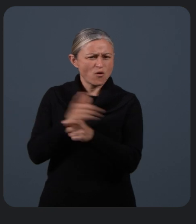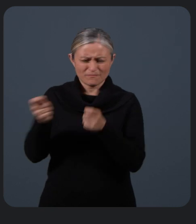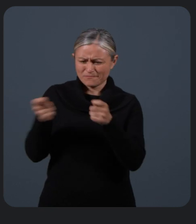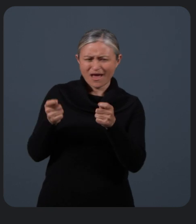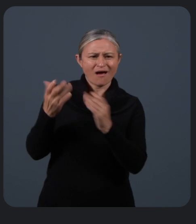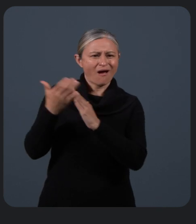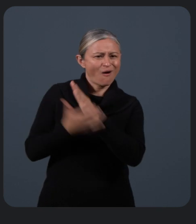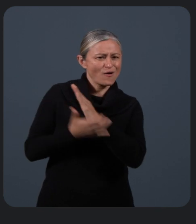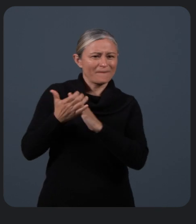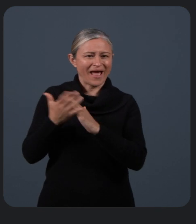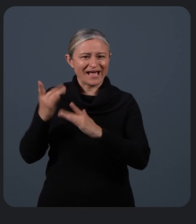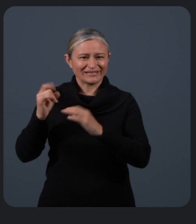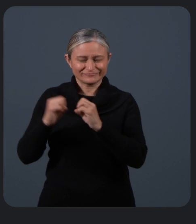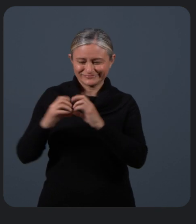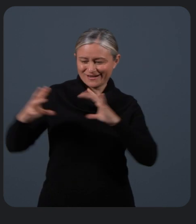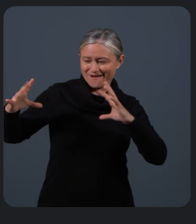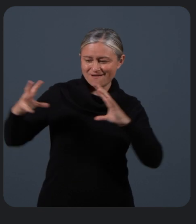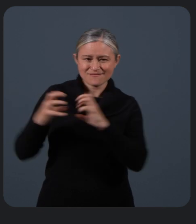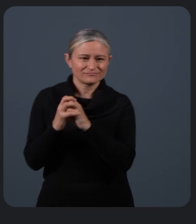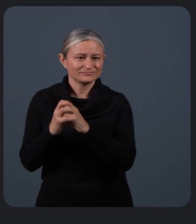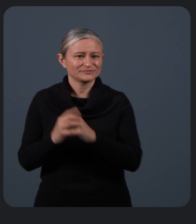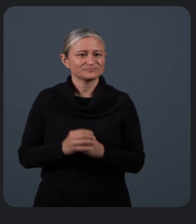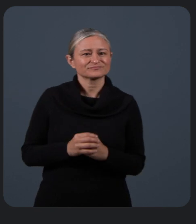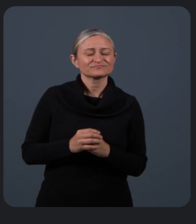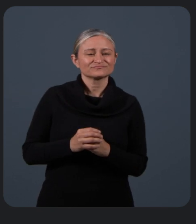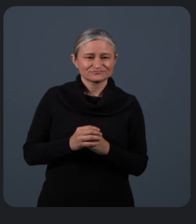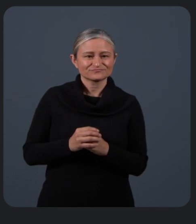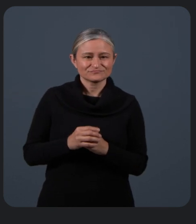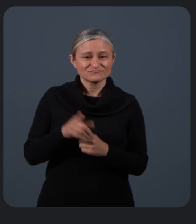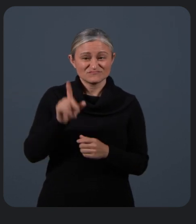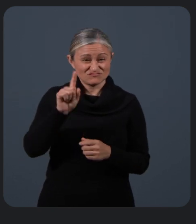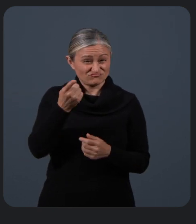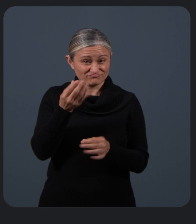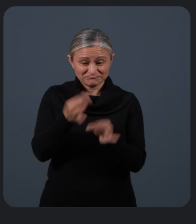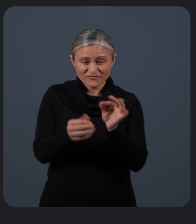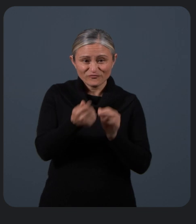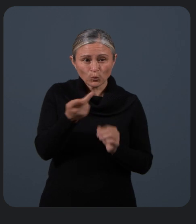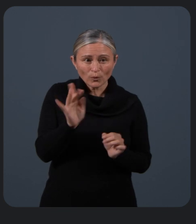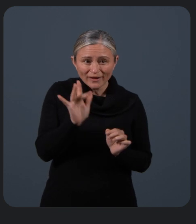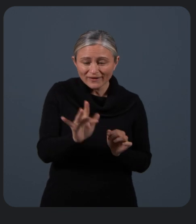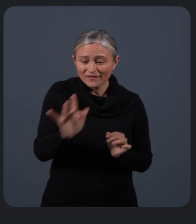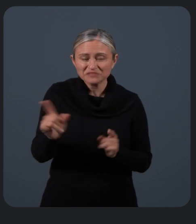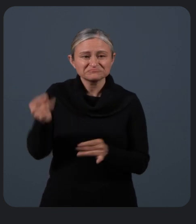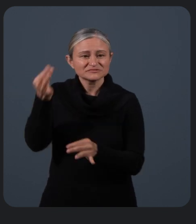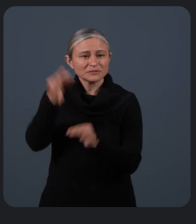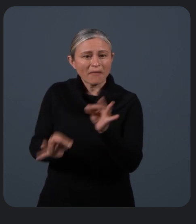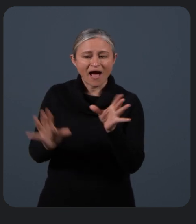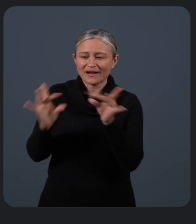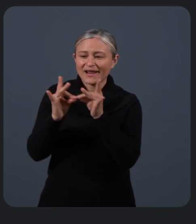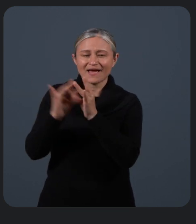up and down. In just a few clicks, you can simply connect Cloud Run to your git repo